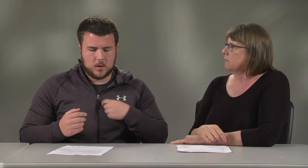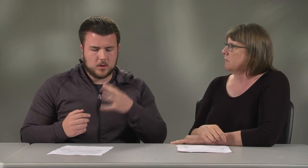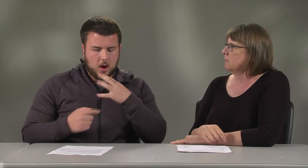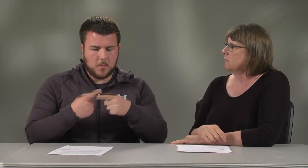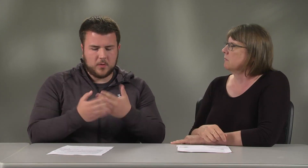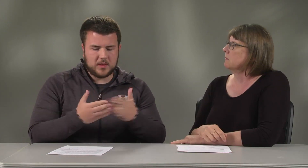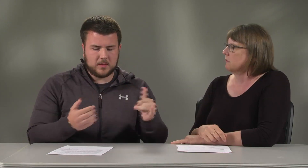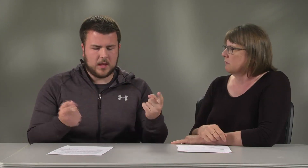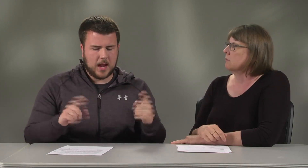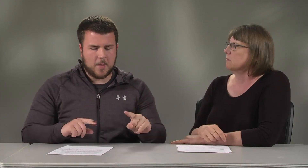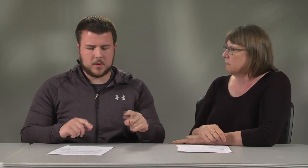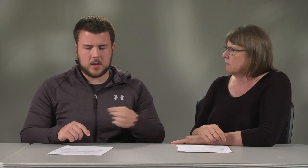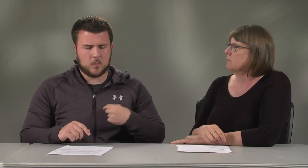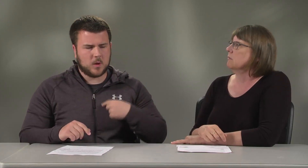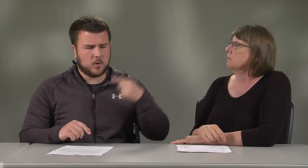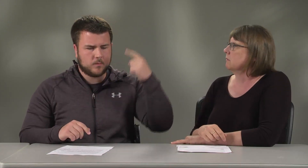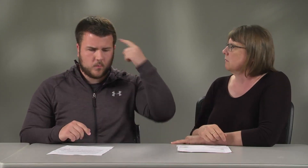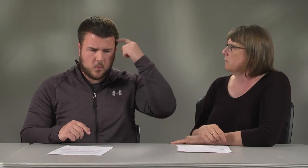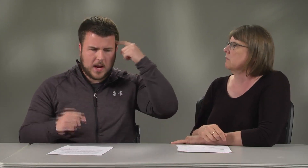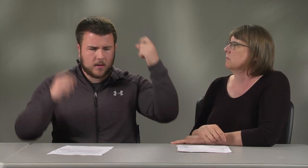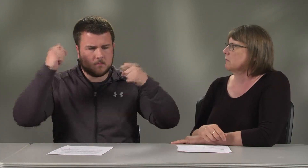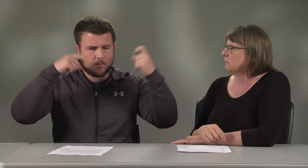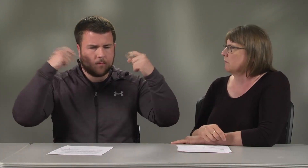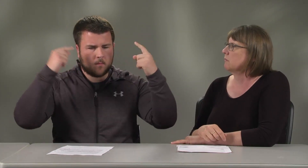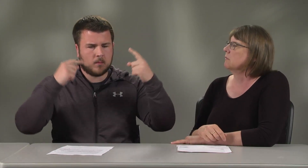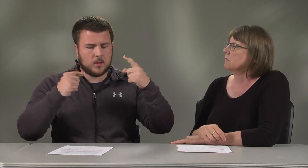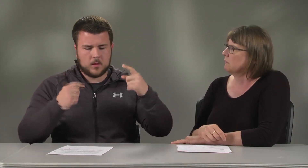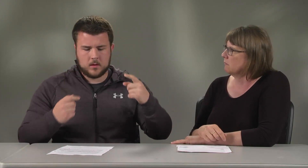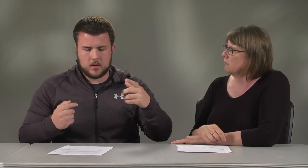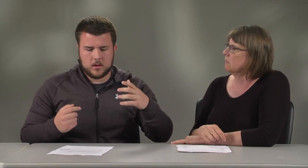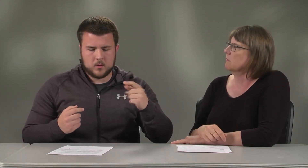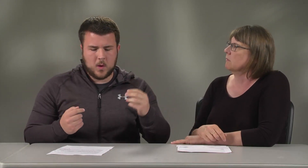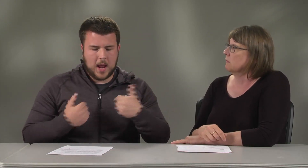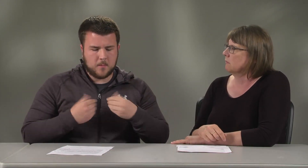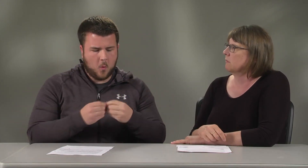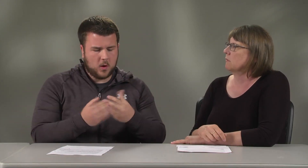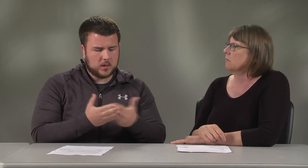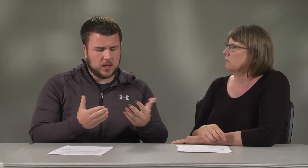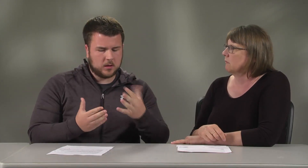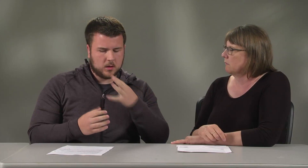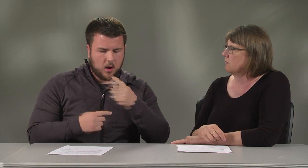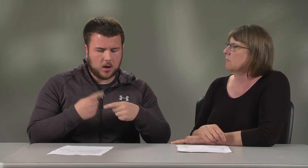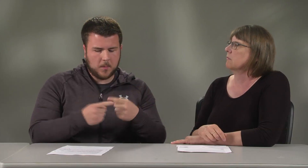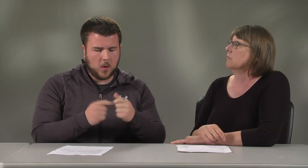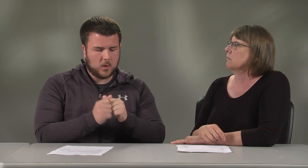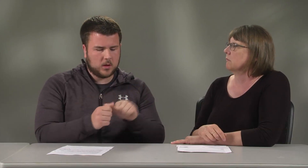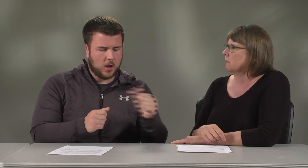Well, we would talk about things that had happened and we would brainstorm more topics